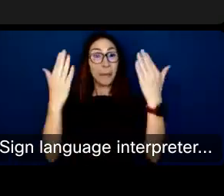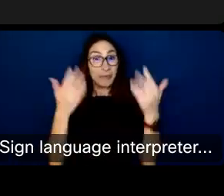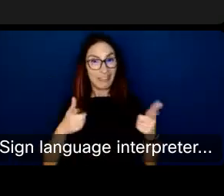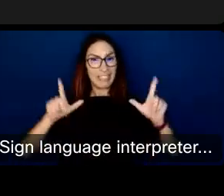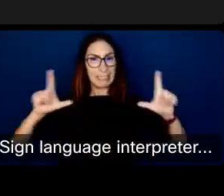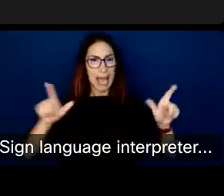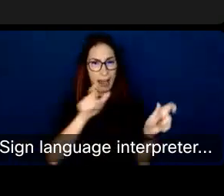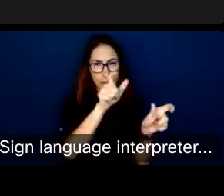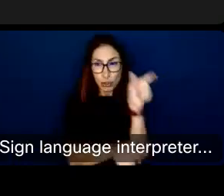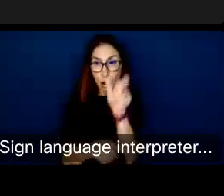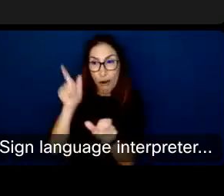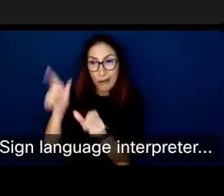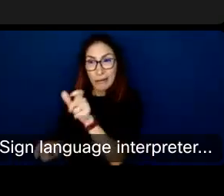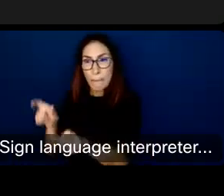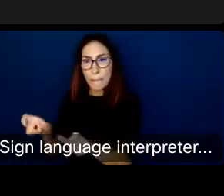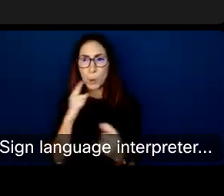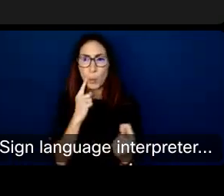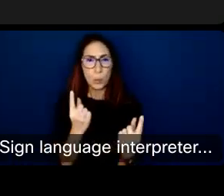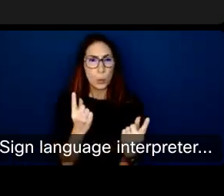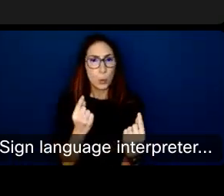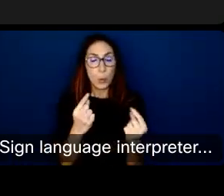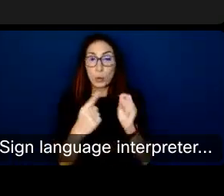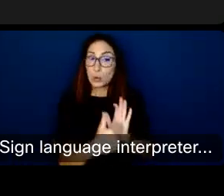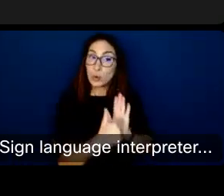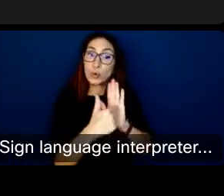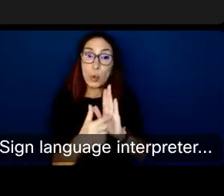that shows the persons living with HIV and AIDS in Minnesota